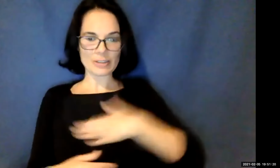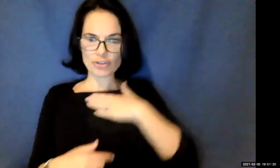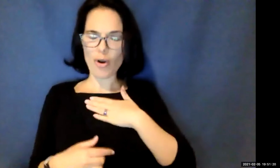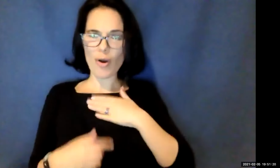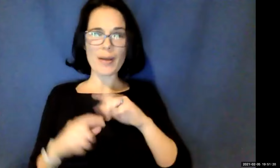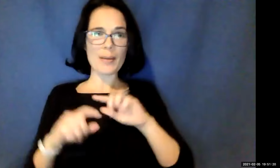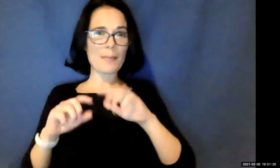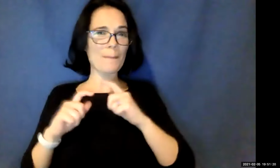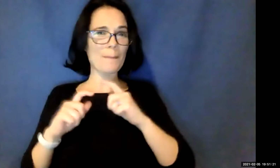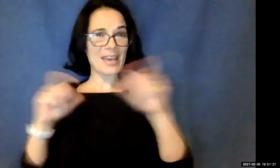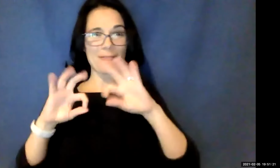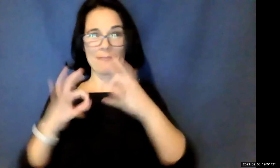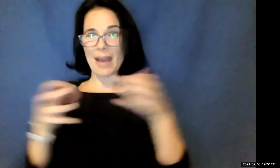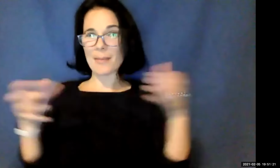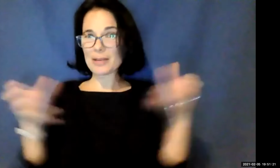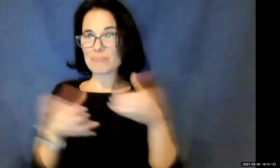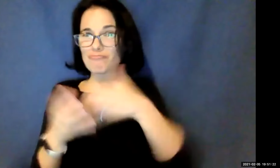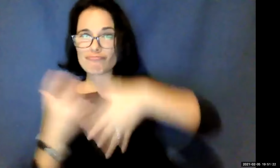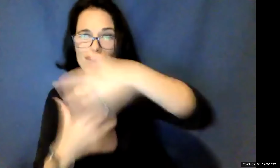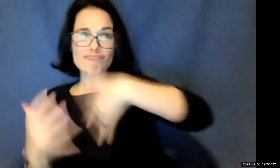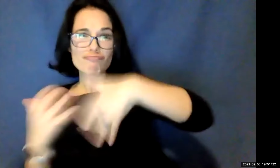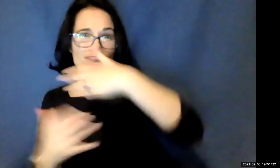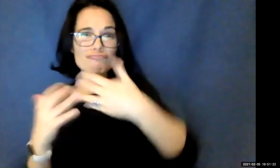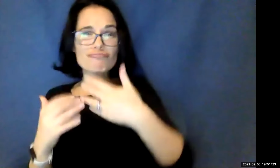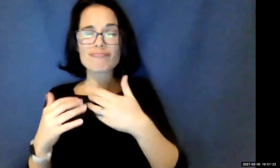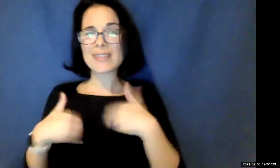quarters, etc. in multi-generational families.